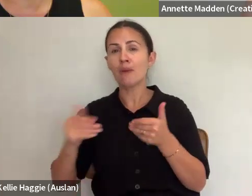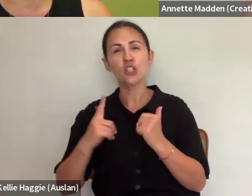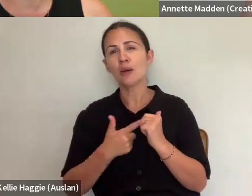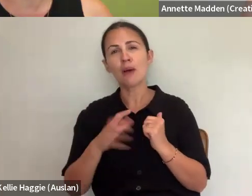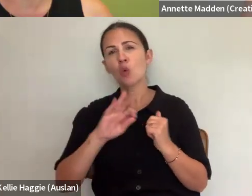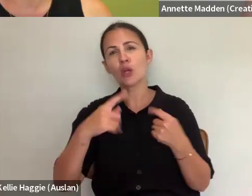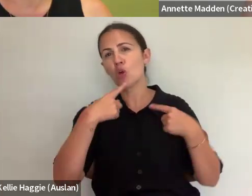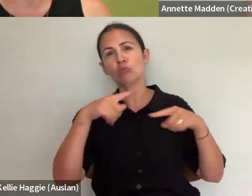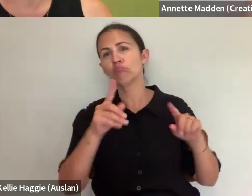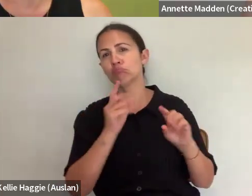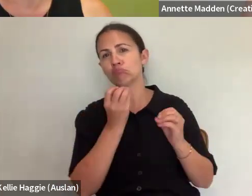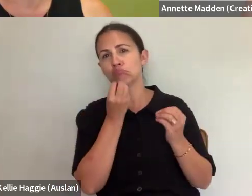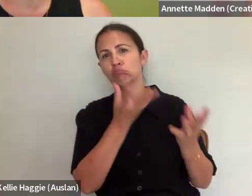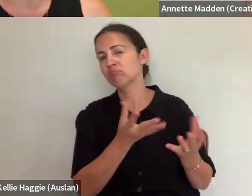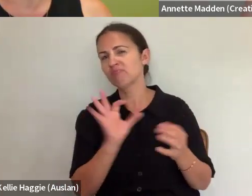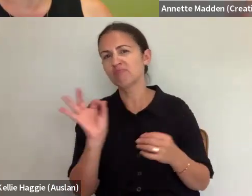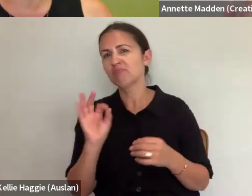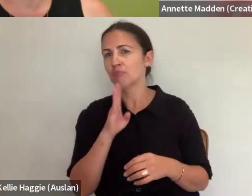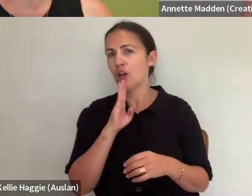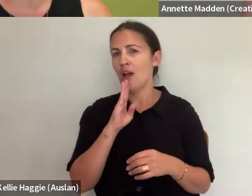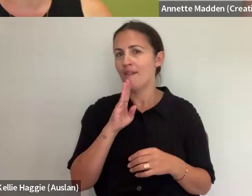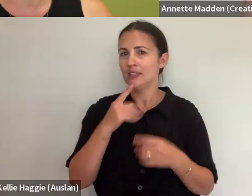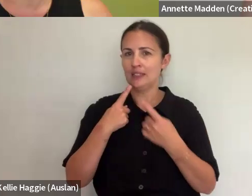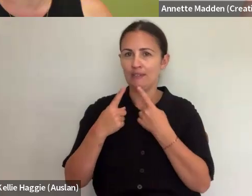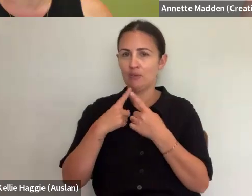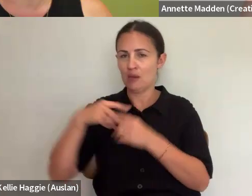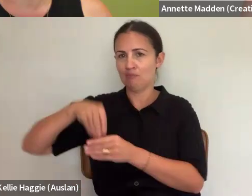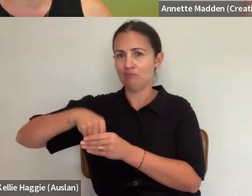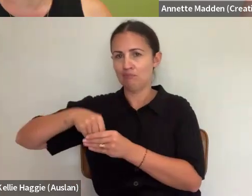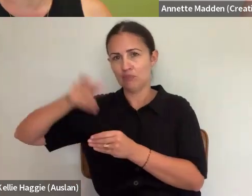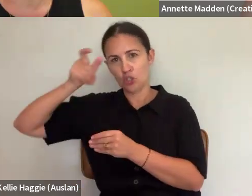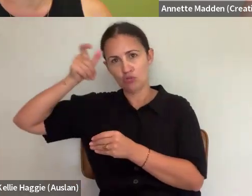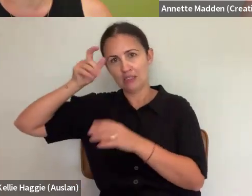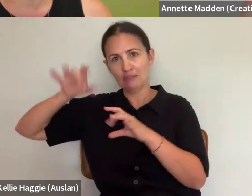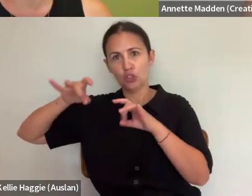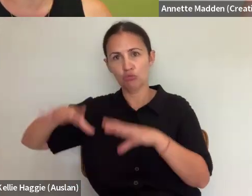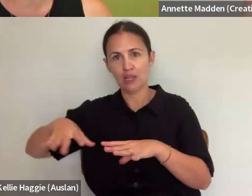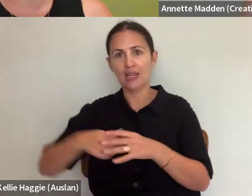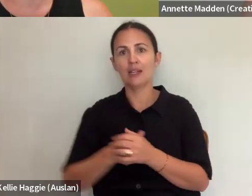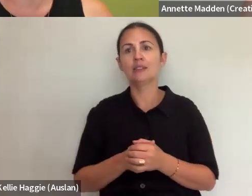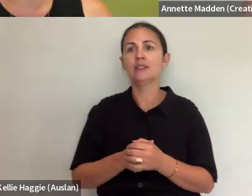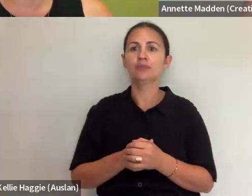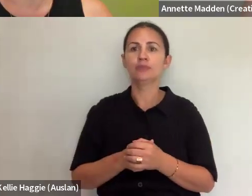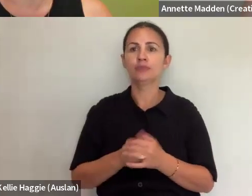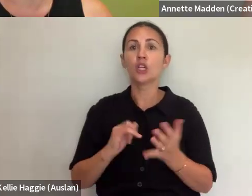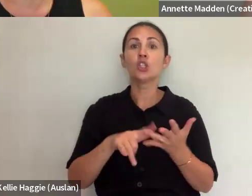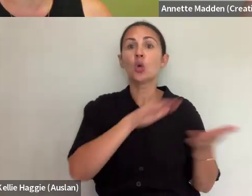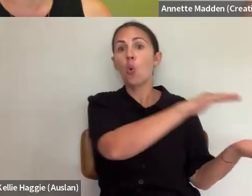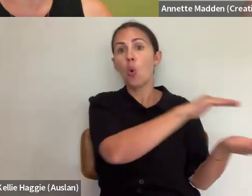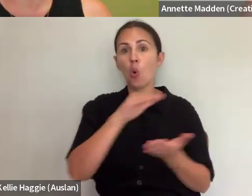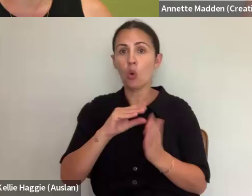circus and physical theatre programs that we are going to be assessing in the coming months. In